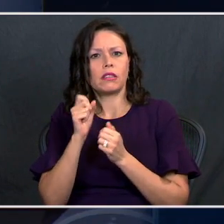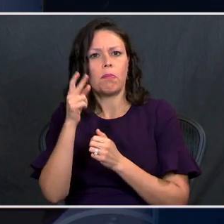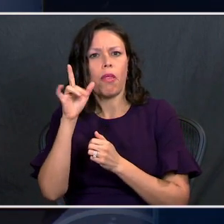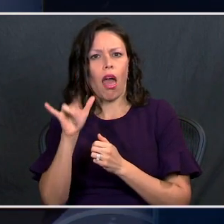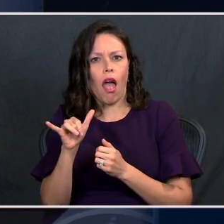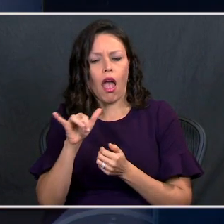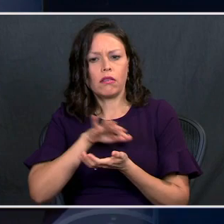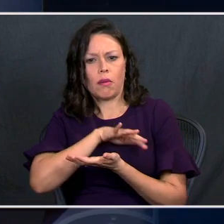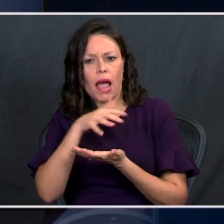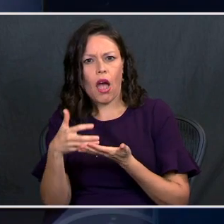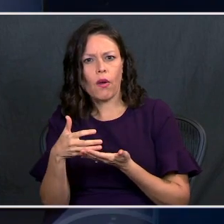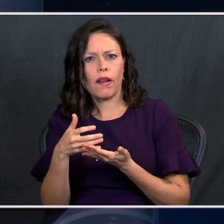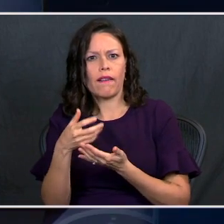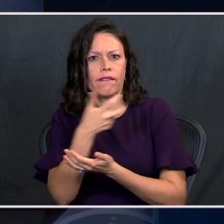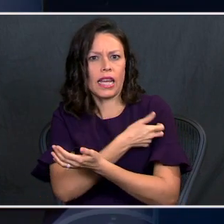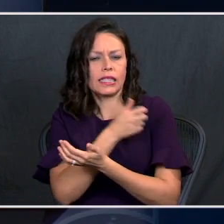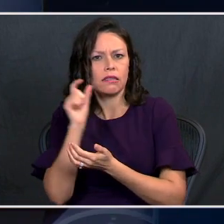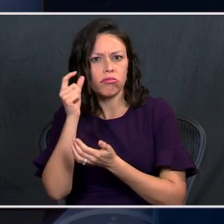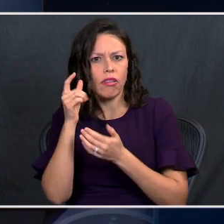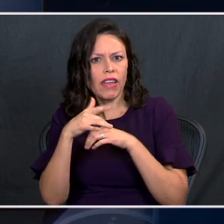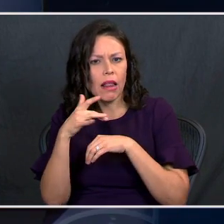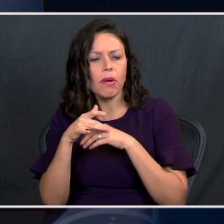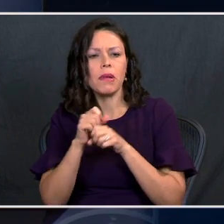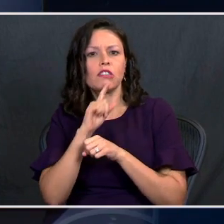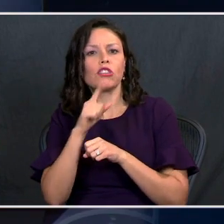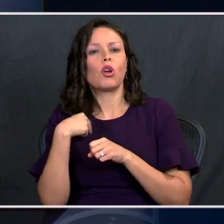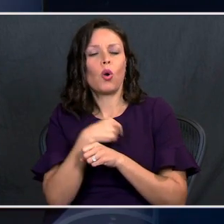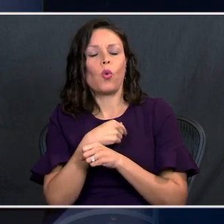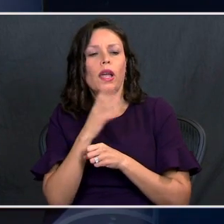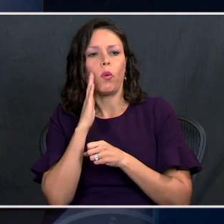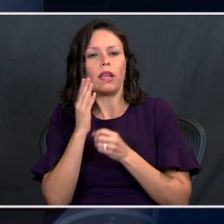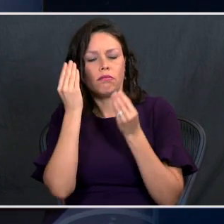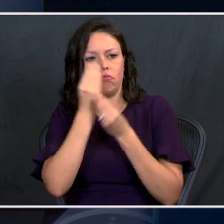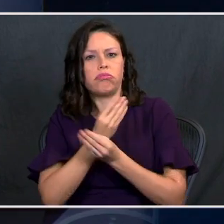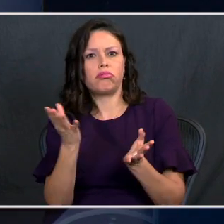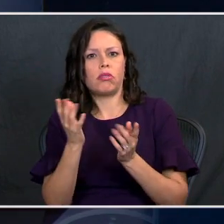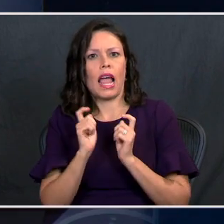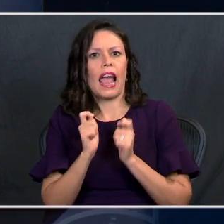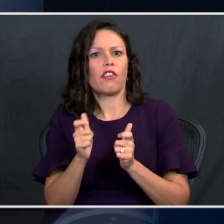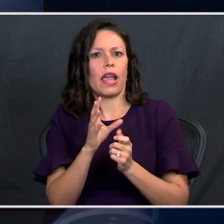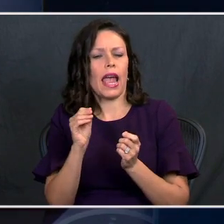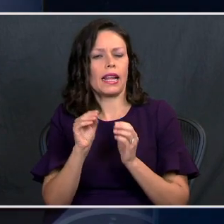and ensure that we're communicating that accurately and effectively with the public. Go ahead. The Press: Thanks, Jen.